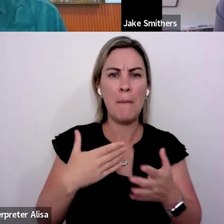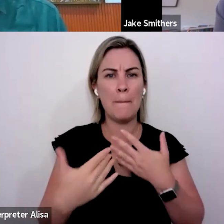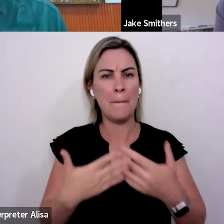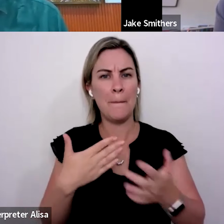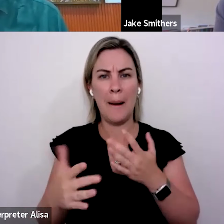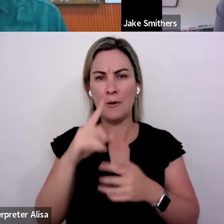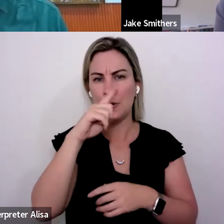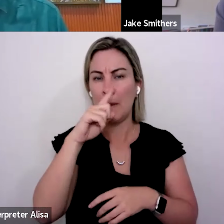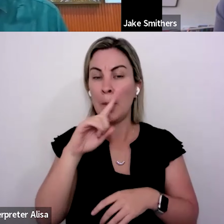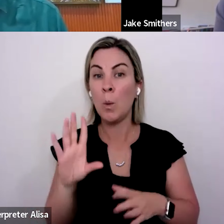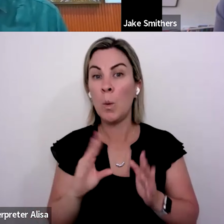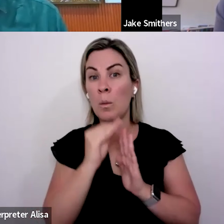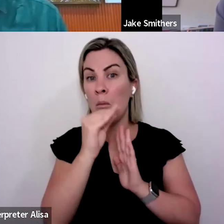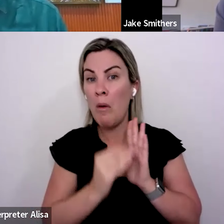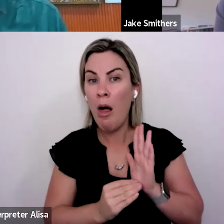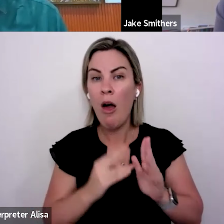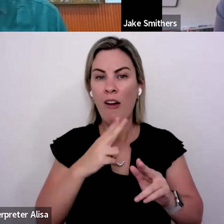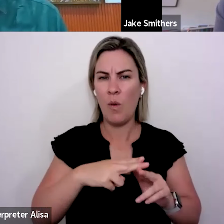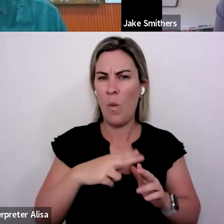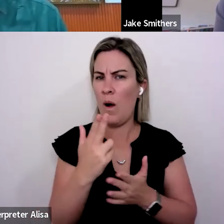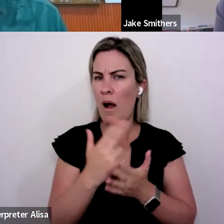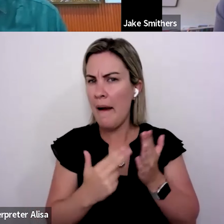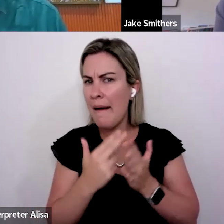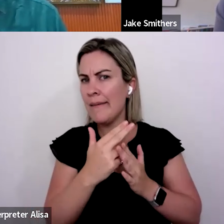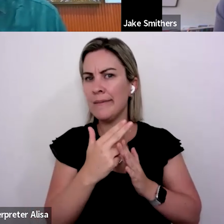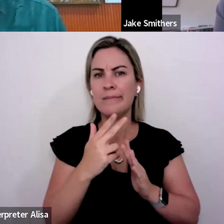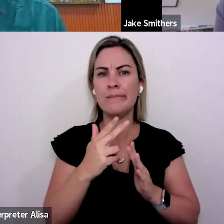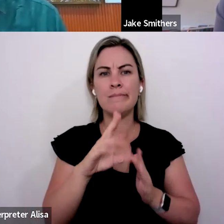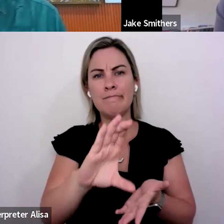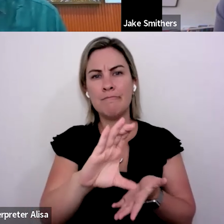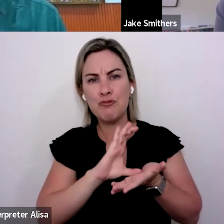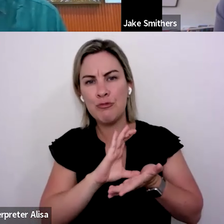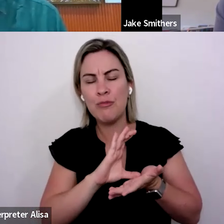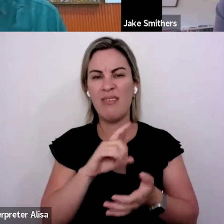Artist Services Offices provide support to applicants in a variety of ways,